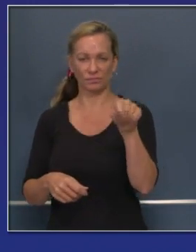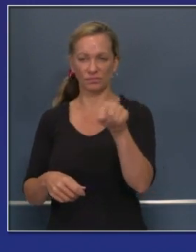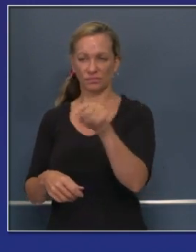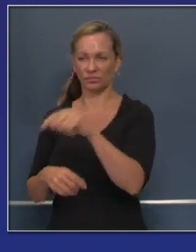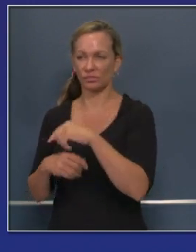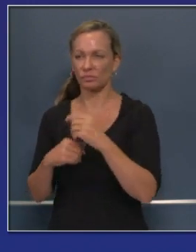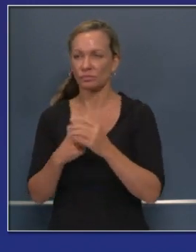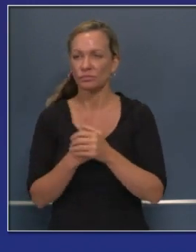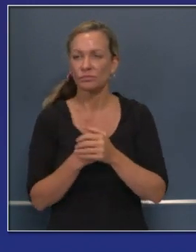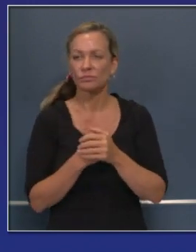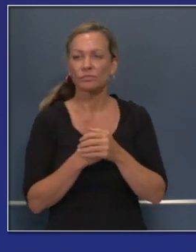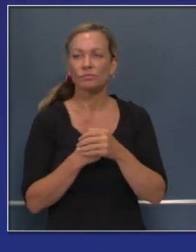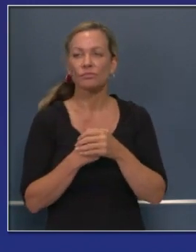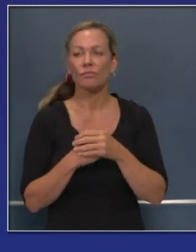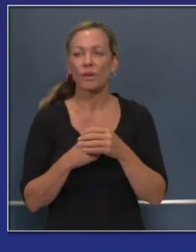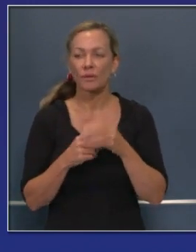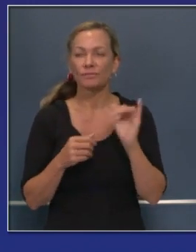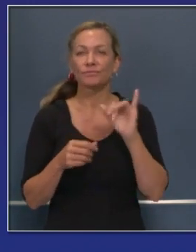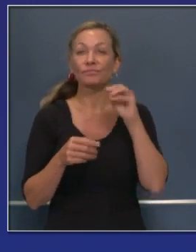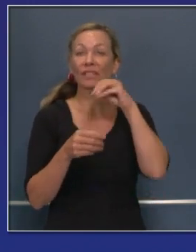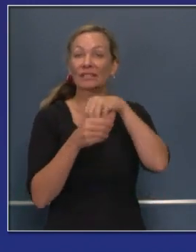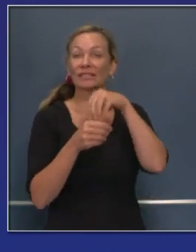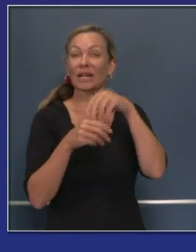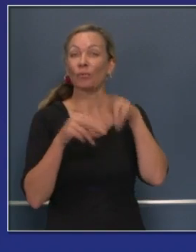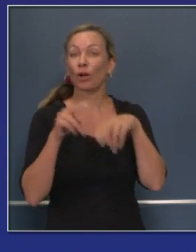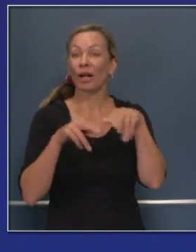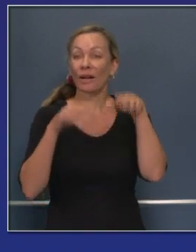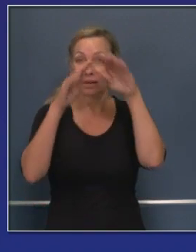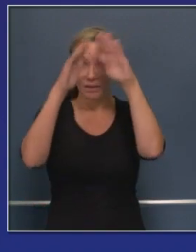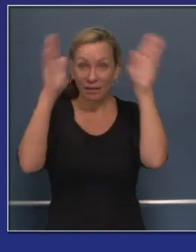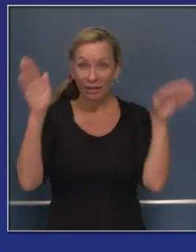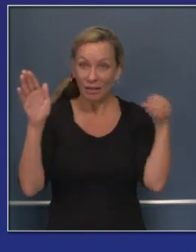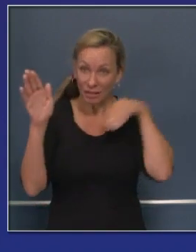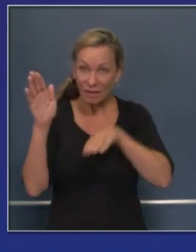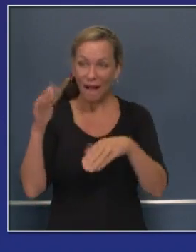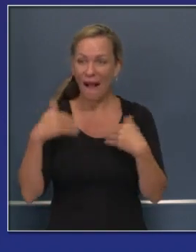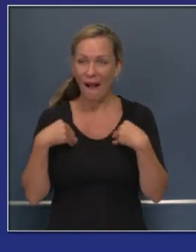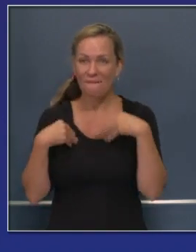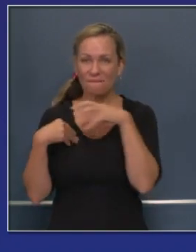IT’S NOT JUST CUTS AND MAPS.